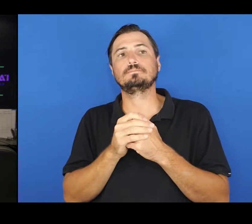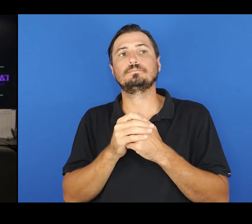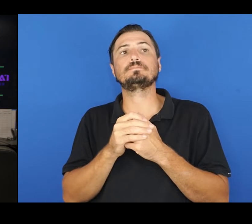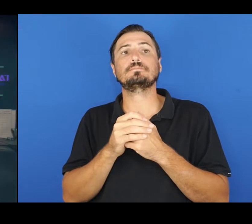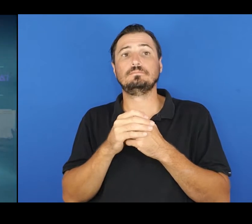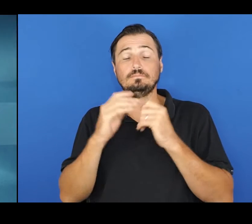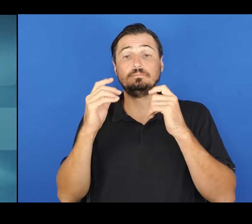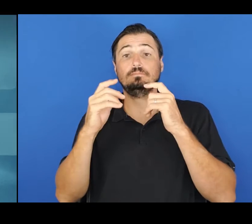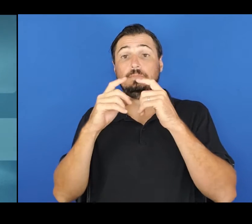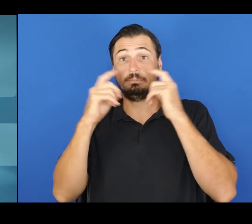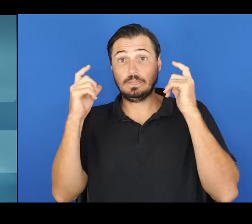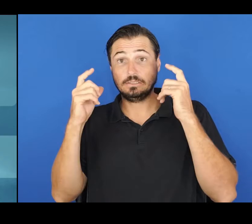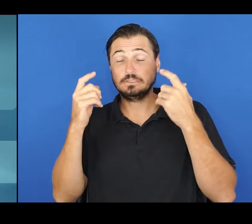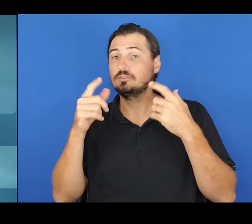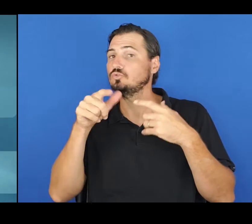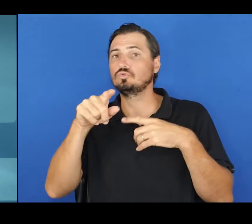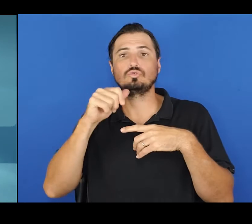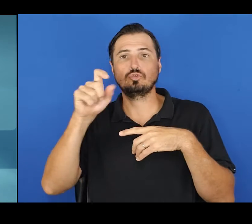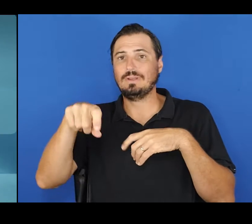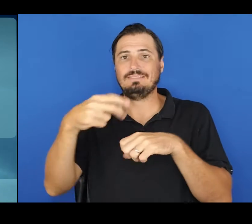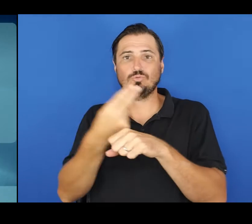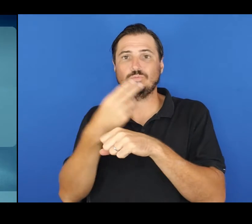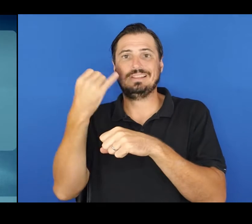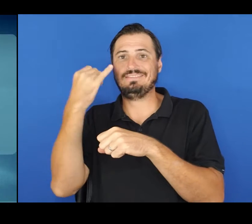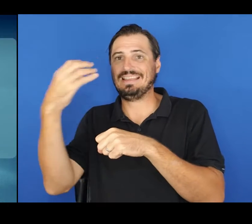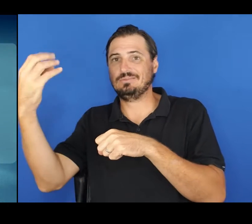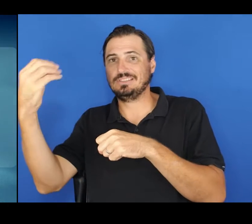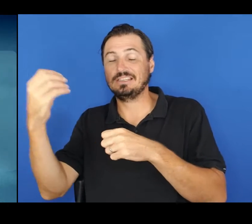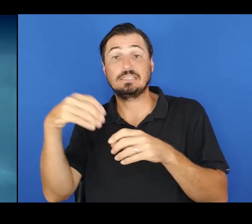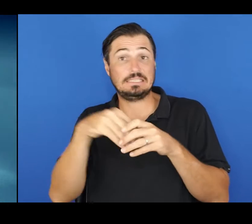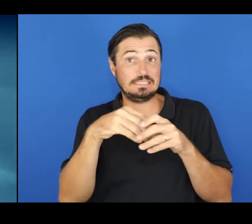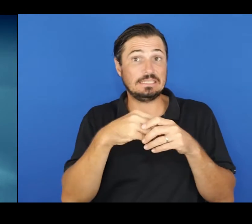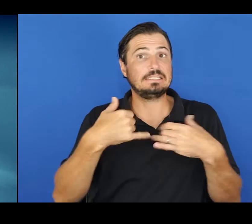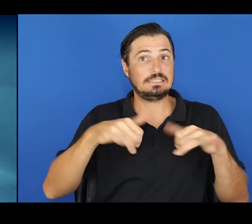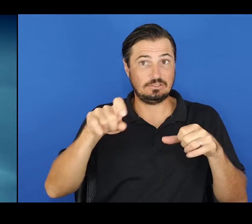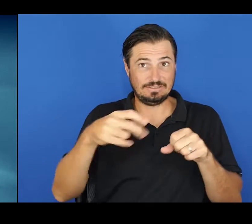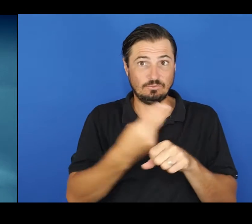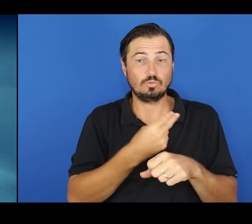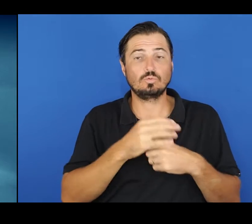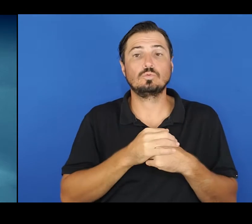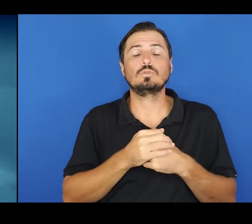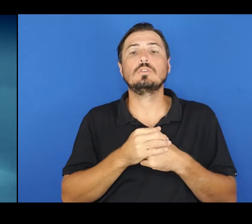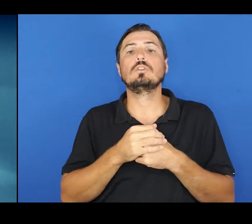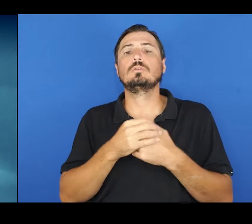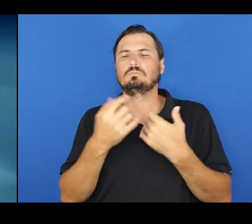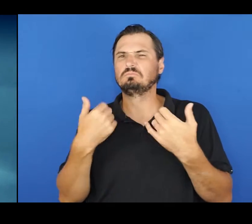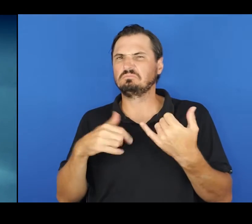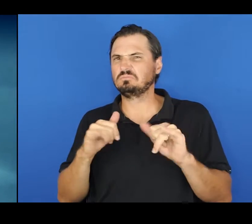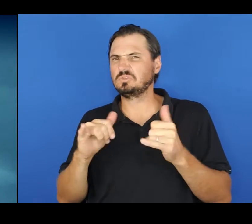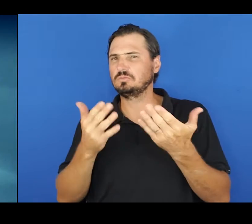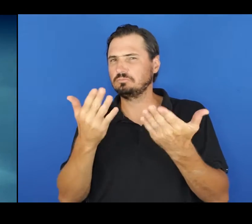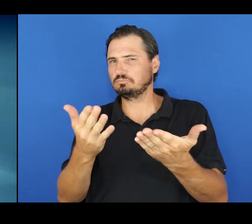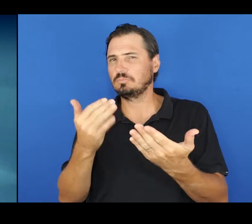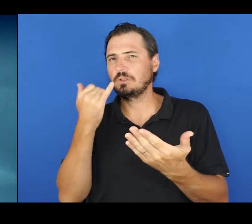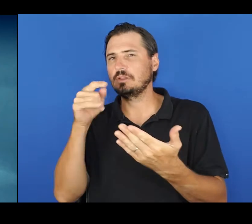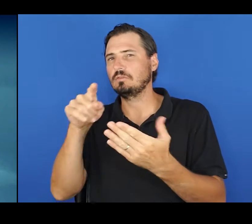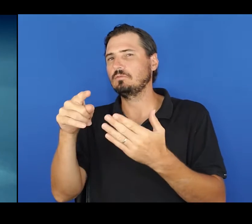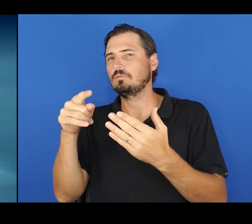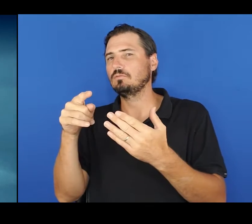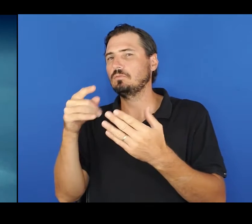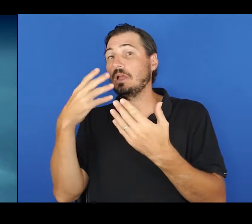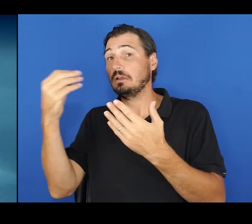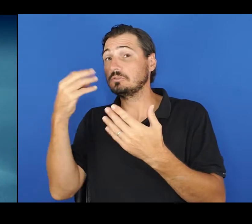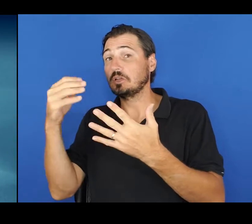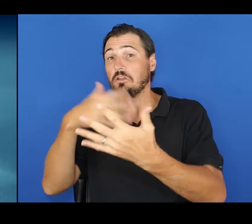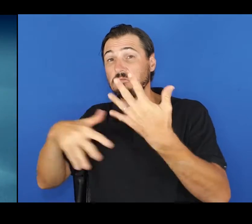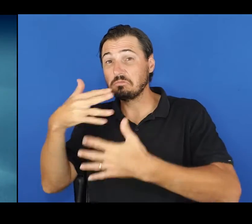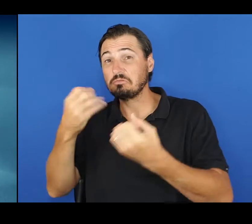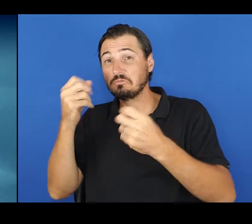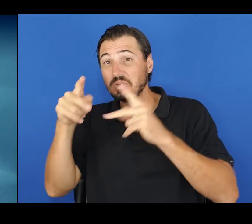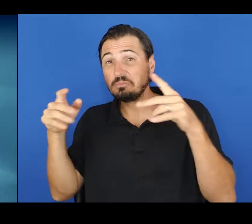Masks are no longer required outdoors, but they are still required indoors, and continue to be recommended for larger, crowded outdoor gatherings